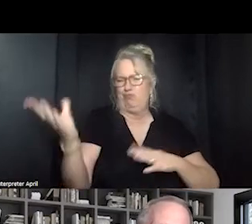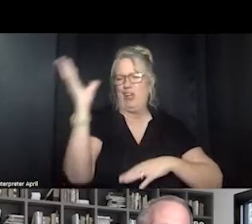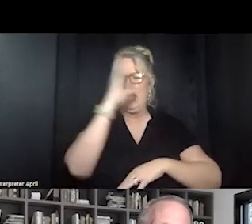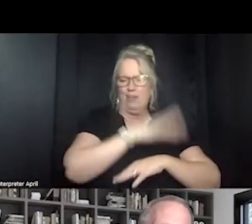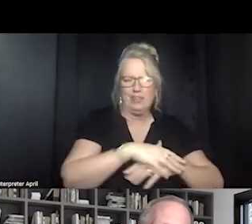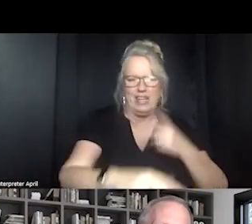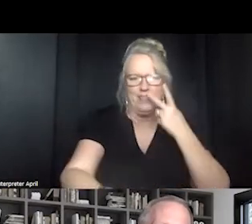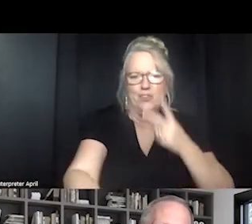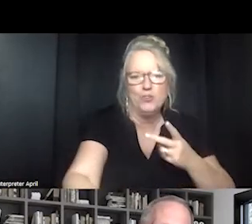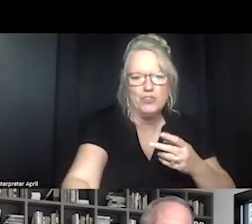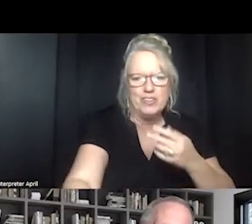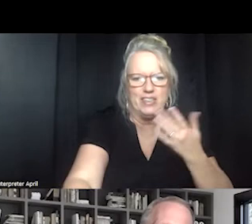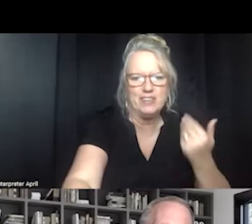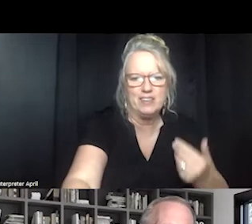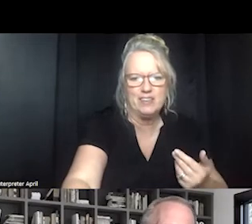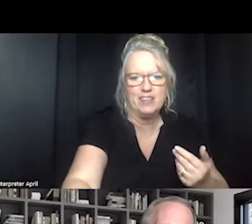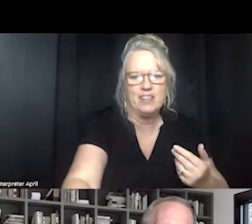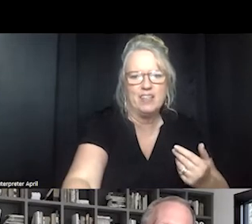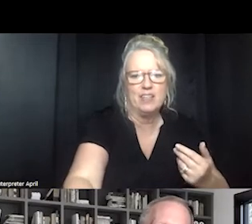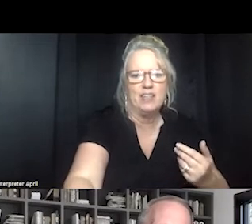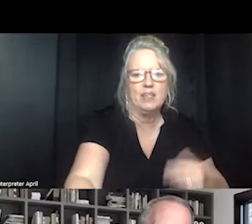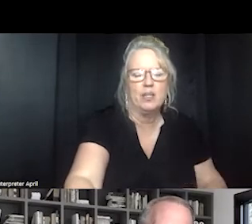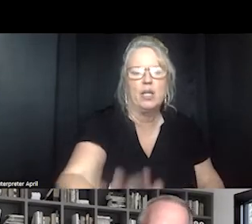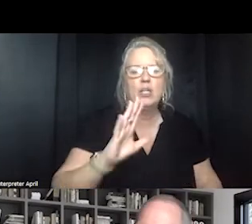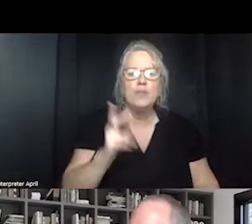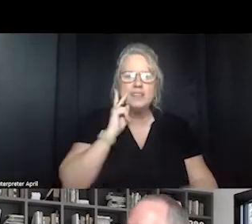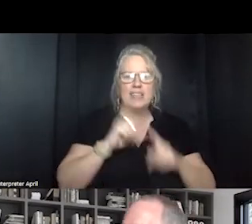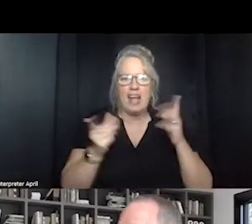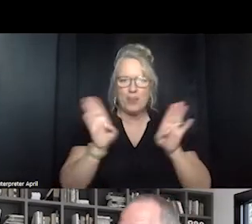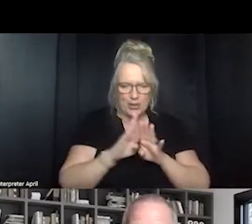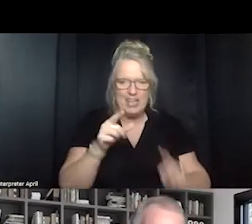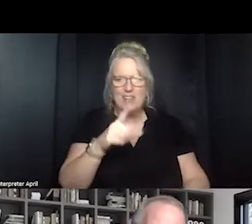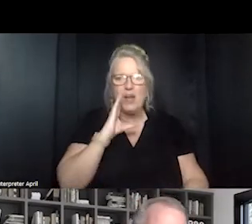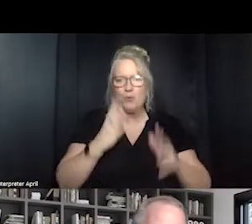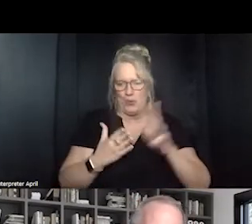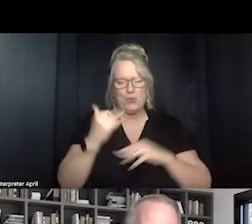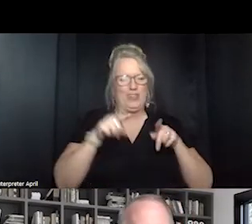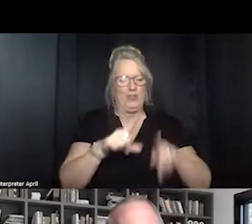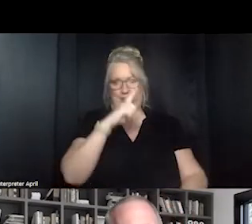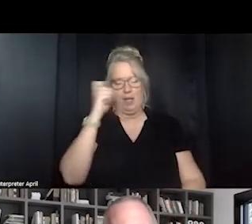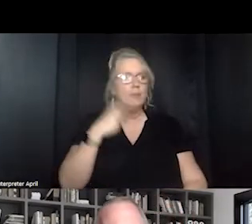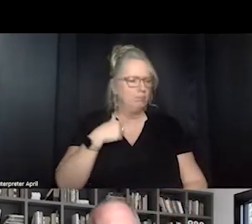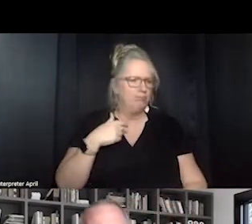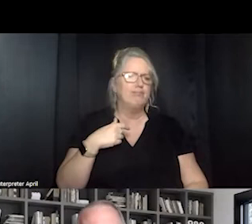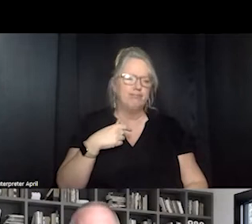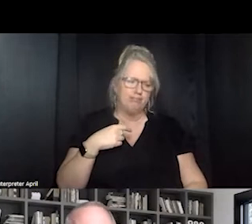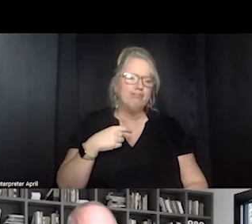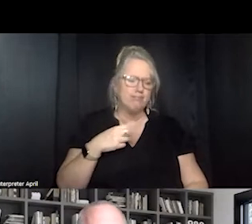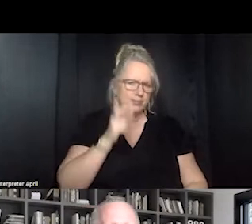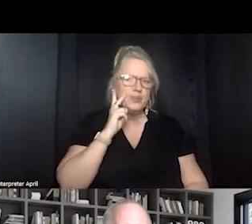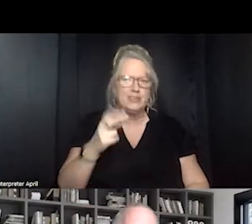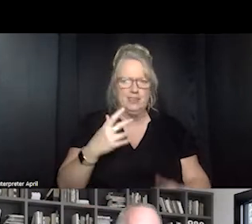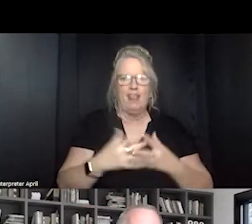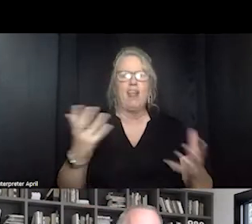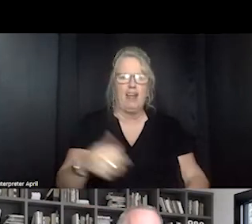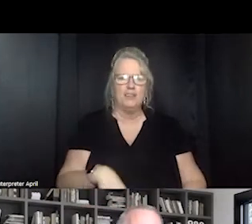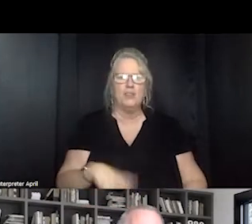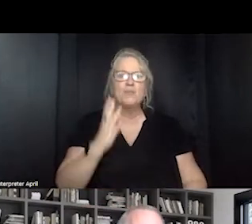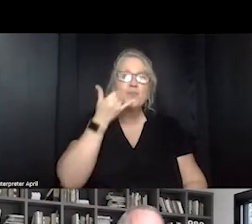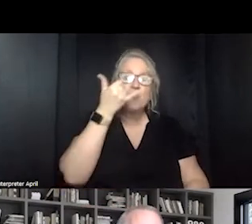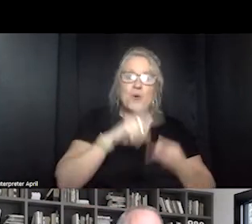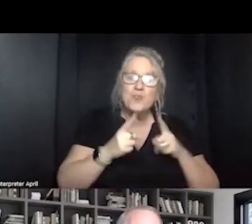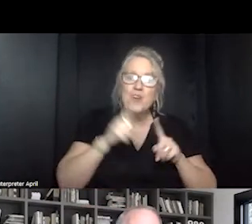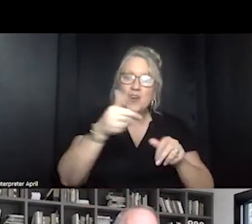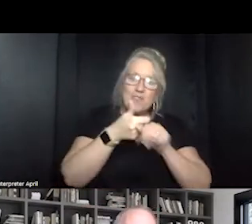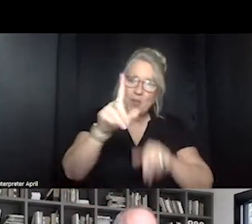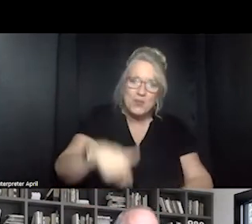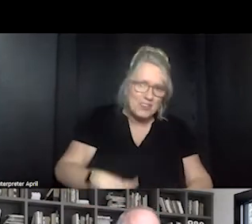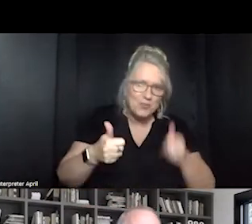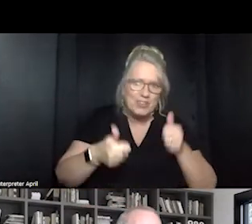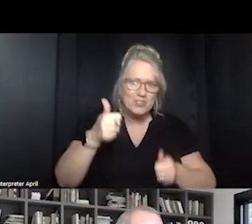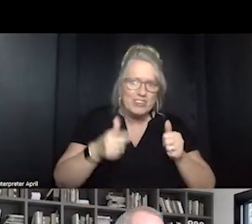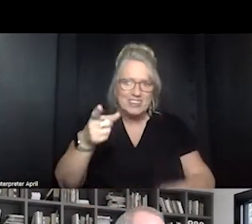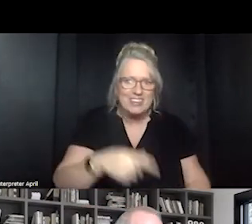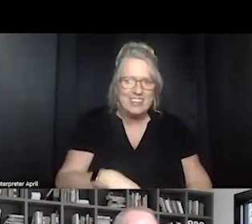LOOK AT 15 MINUTE INCREMENTS OF HOW CALL VOLUME COMES THROUGH. CHOOSE THE AUDIENCE.